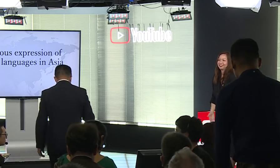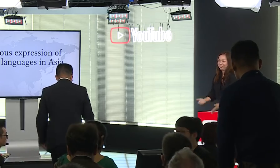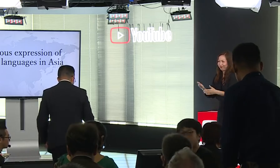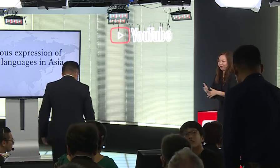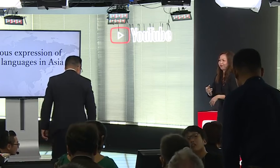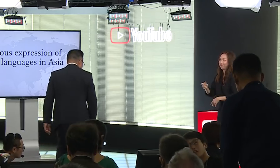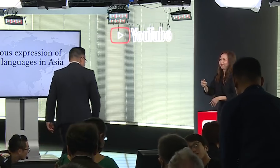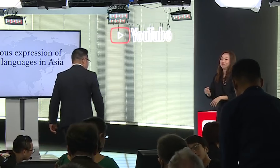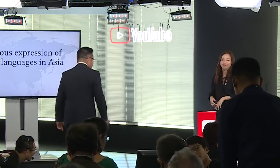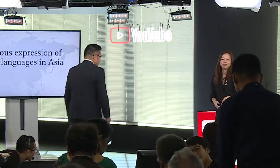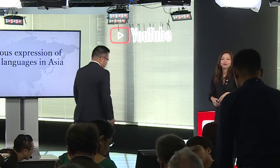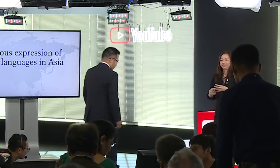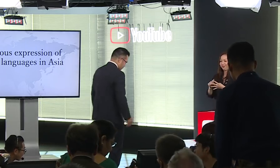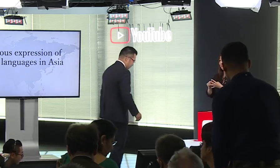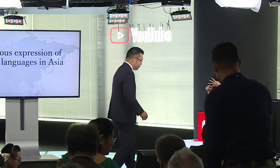various signs of countries and congratulations.